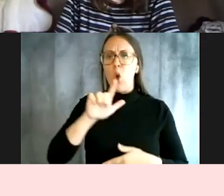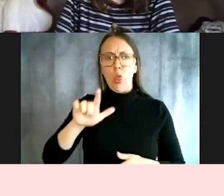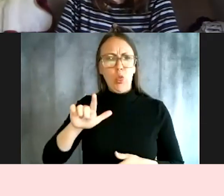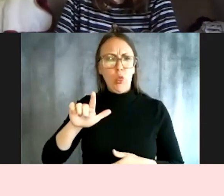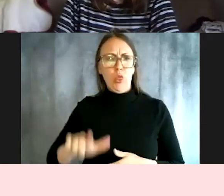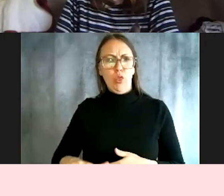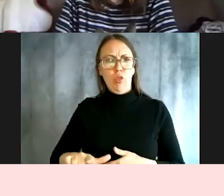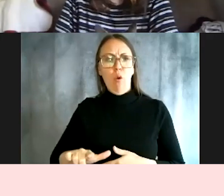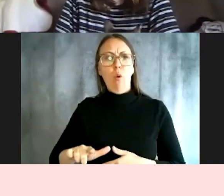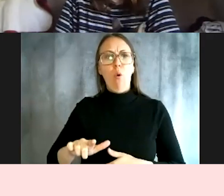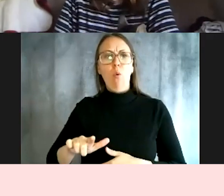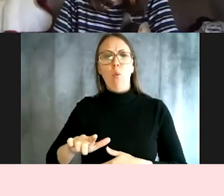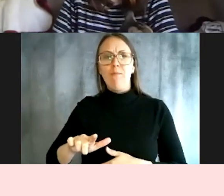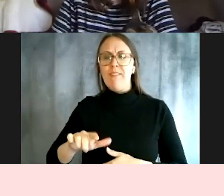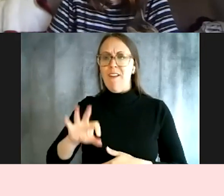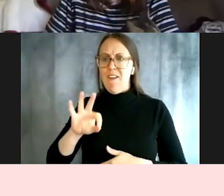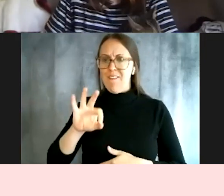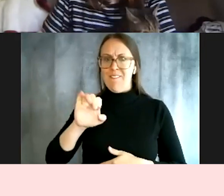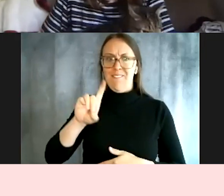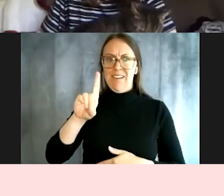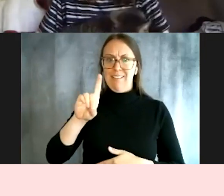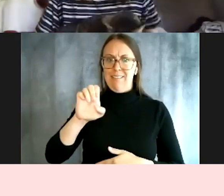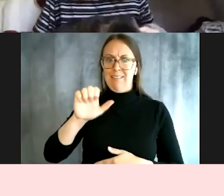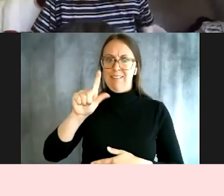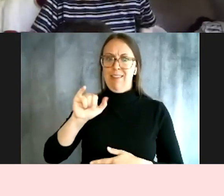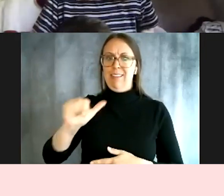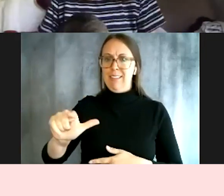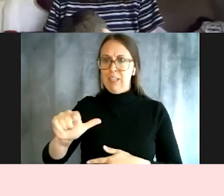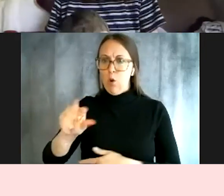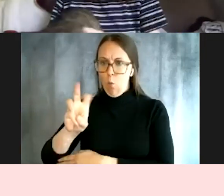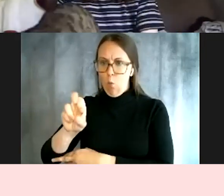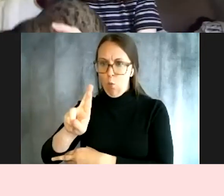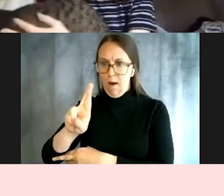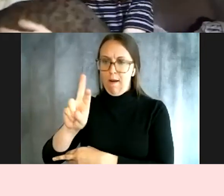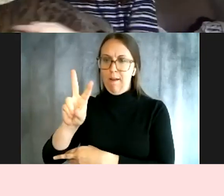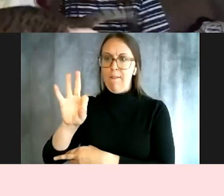Paper prototyping is just what it sounds like, it is mocking up the site or the